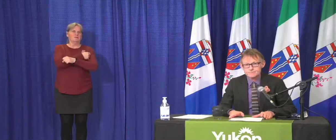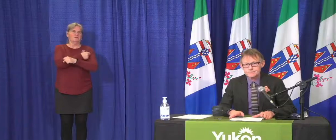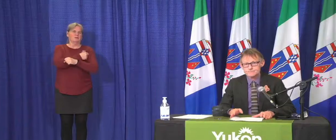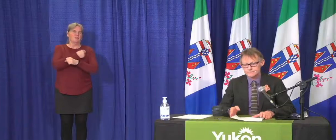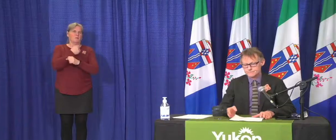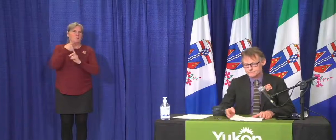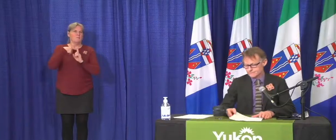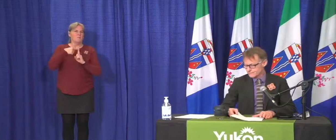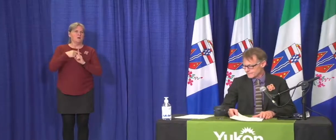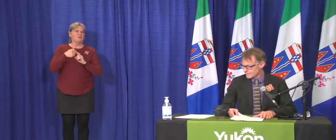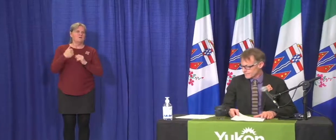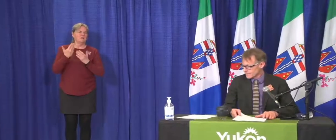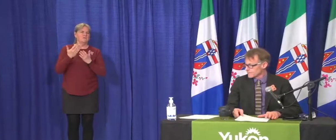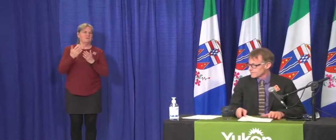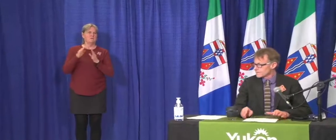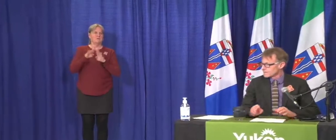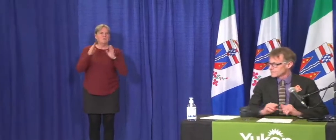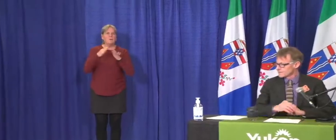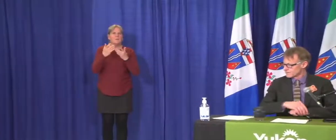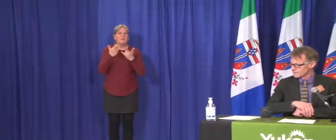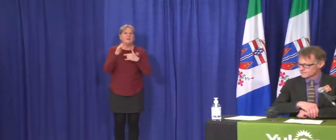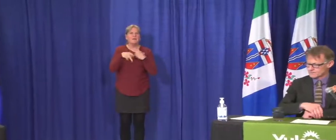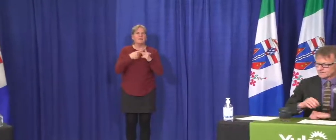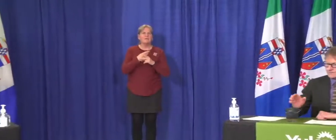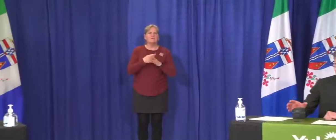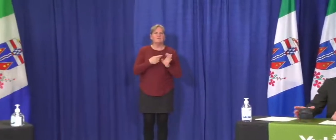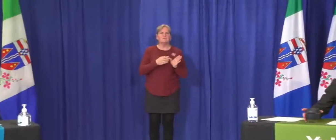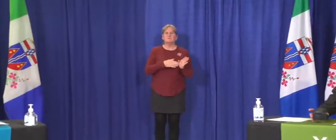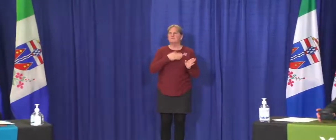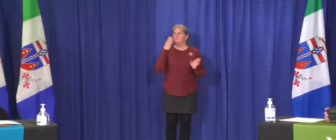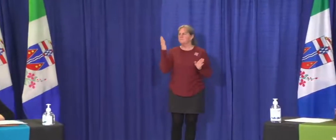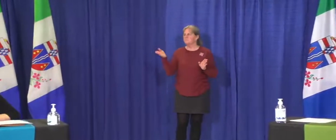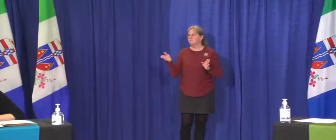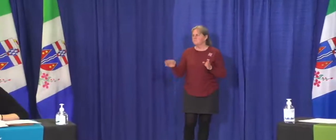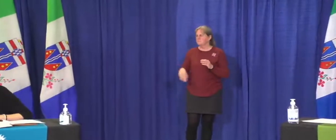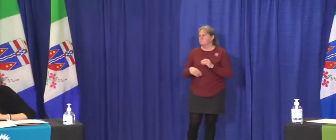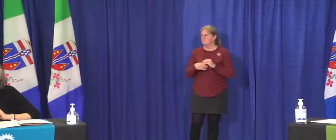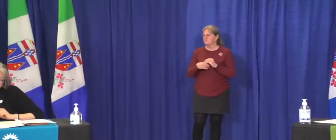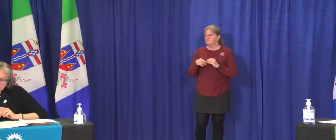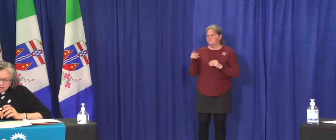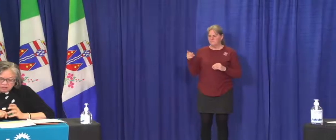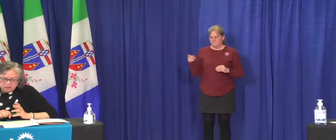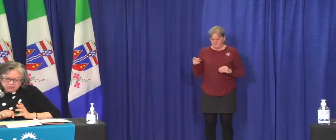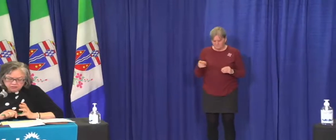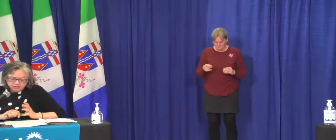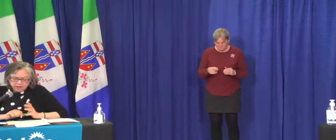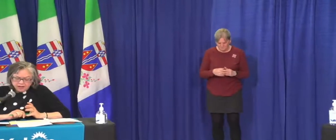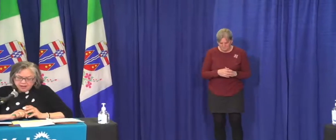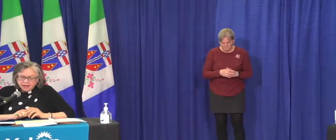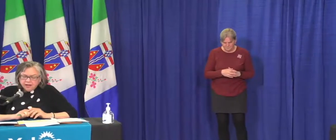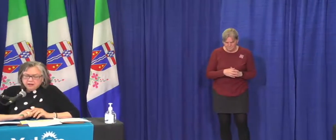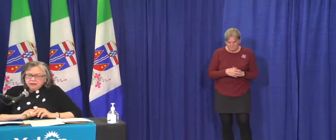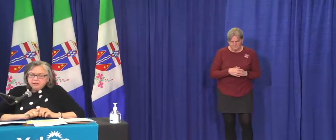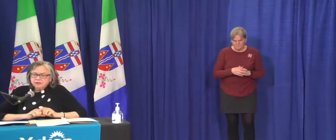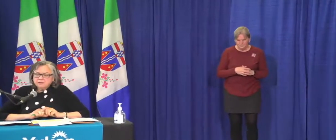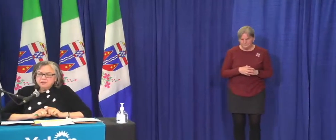should continue to look at.